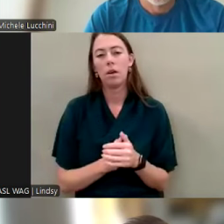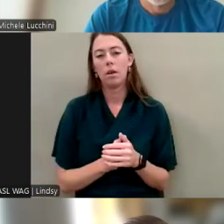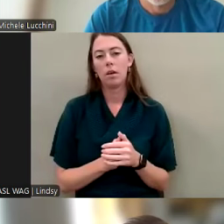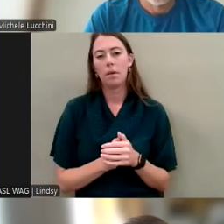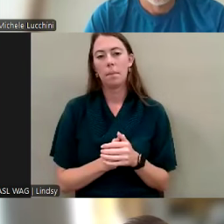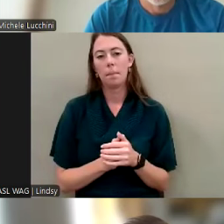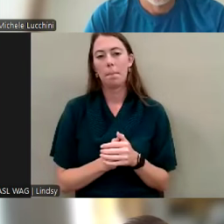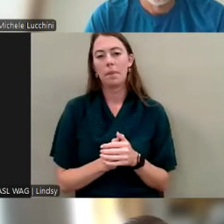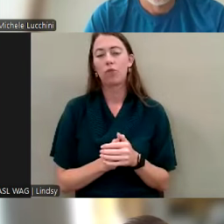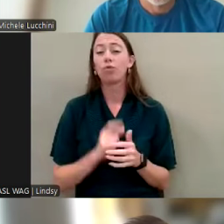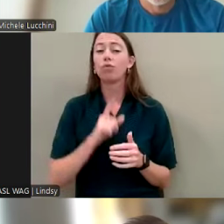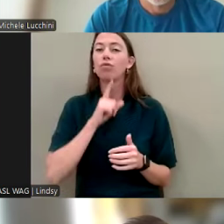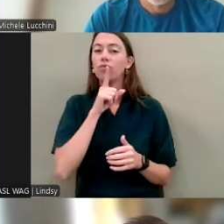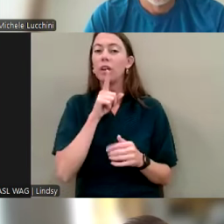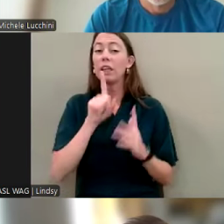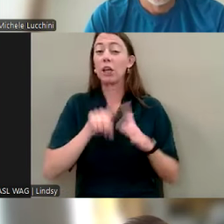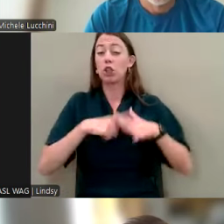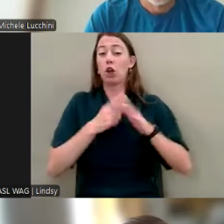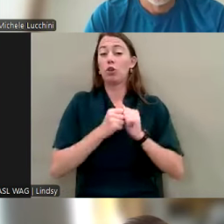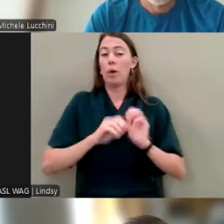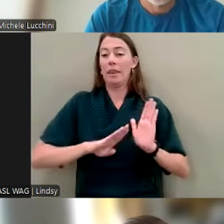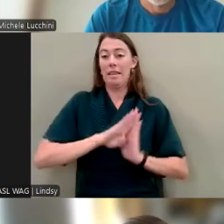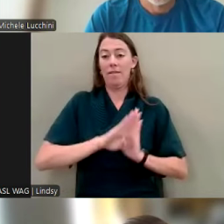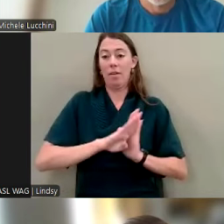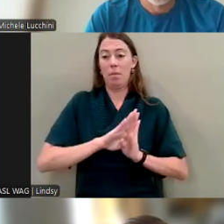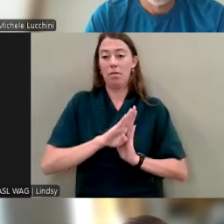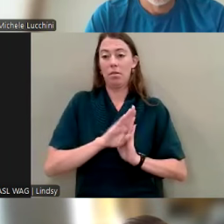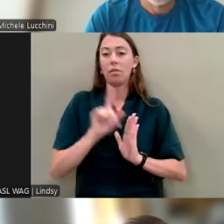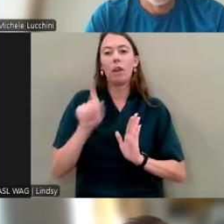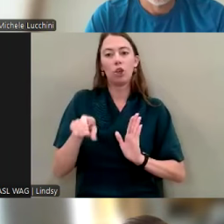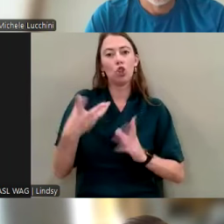development and it's just something that they should be doing. It's only really in the last